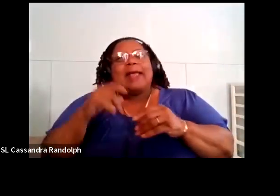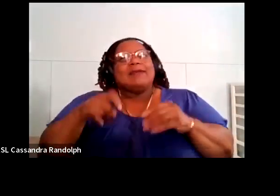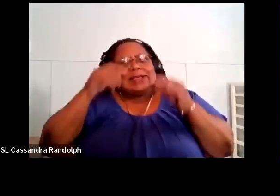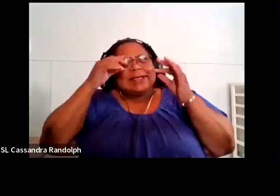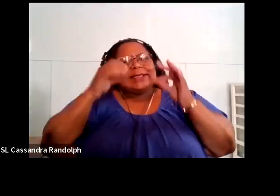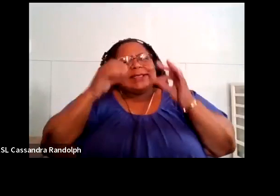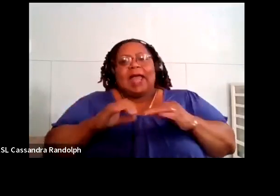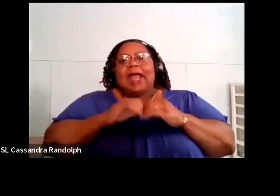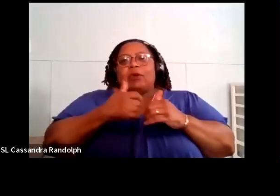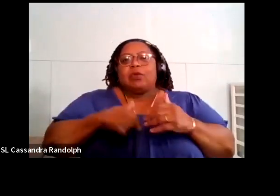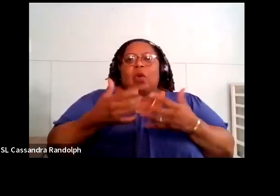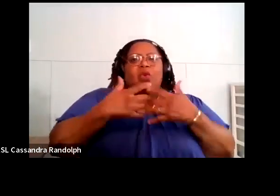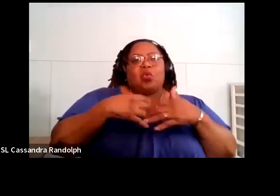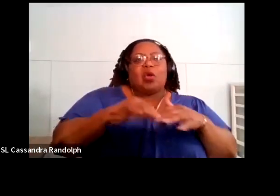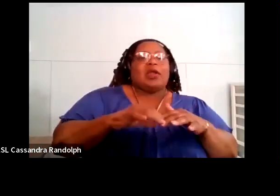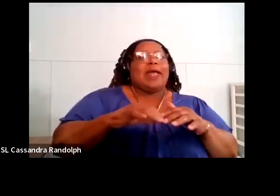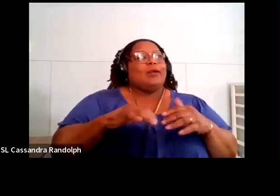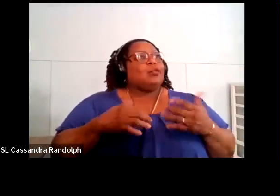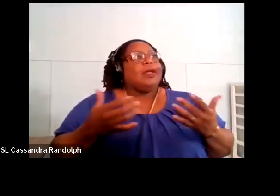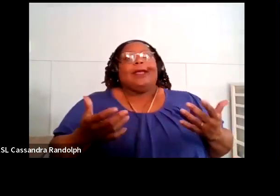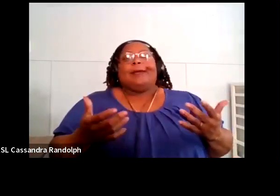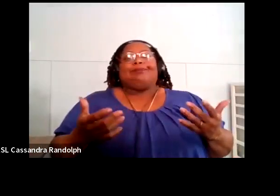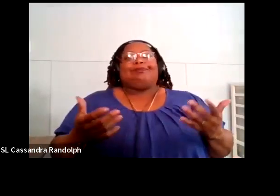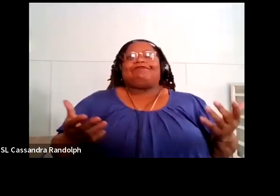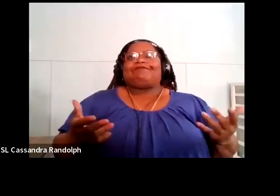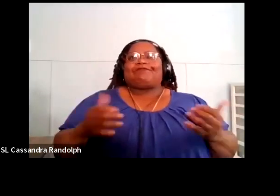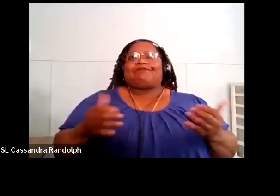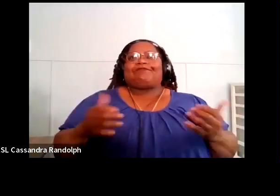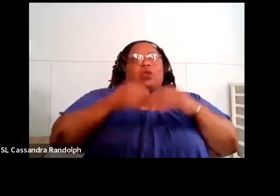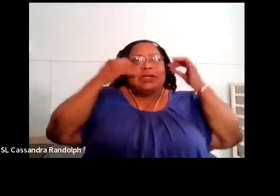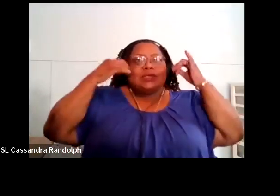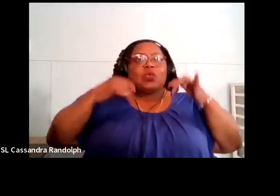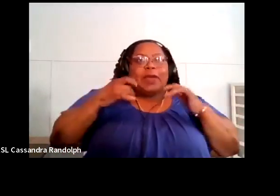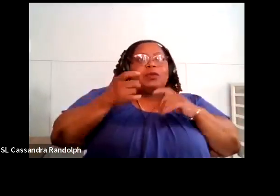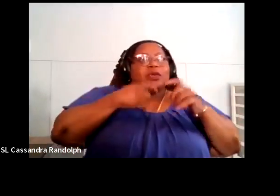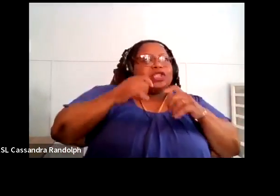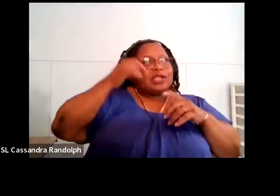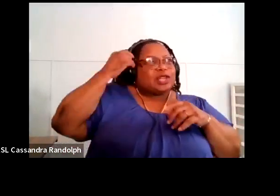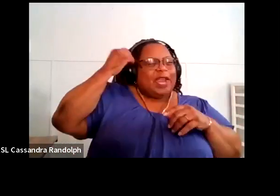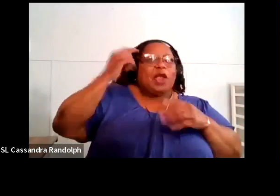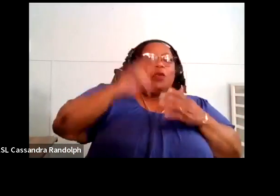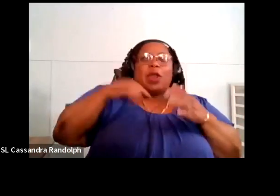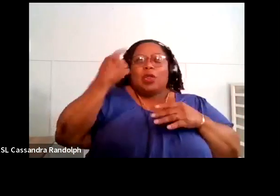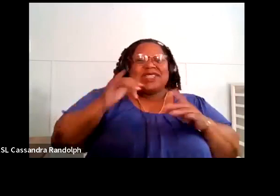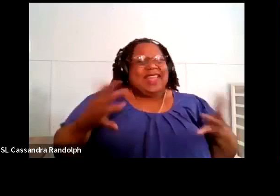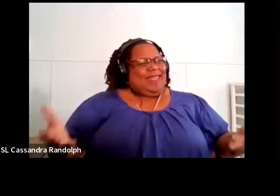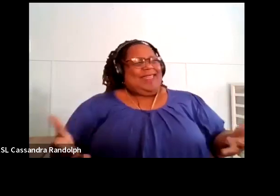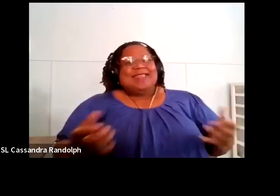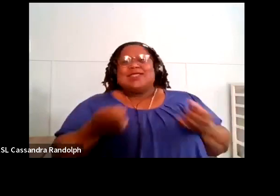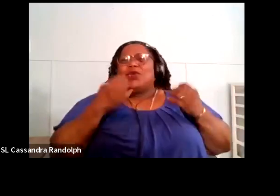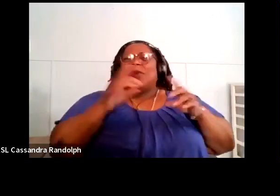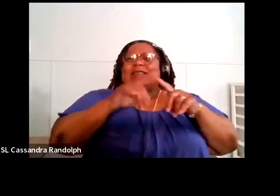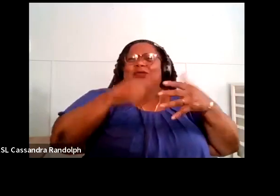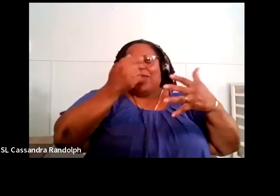had to face especially women more than men not exclusively but women more than men making